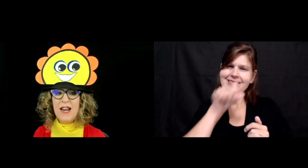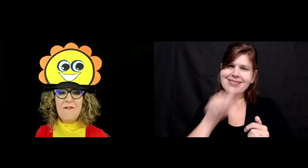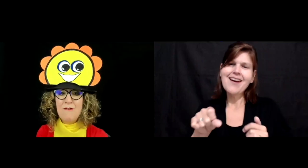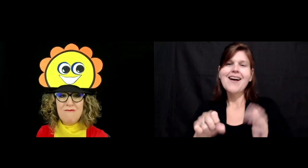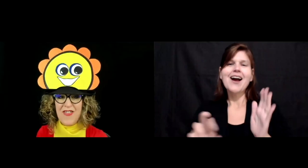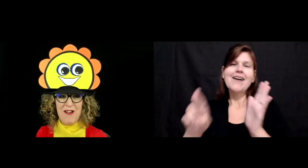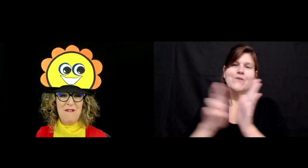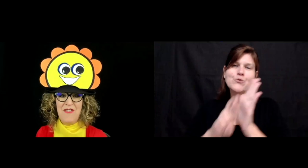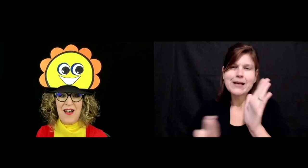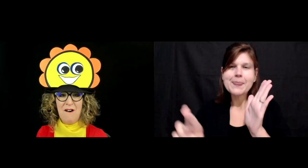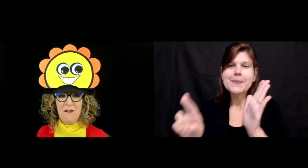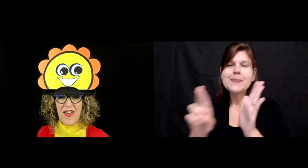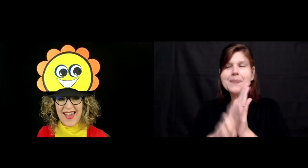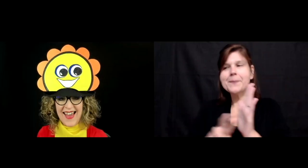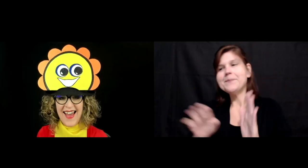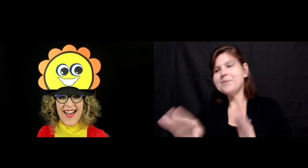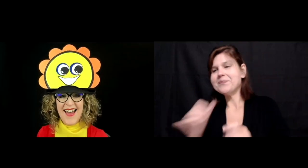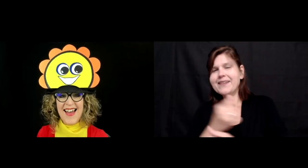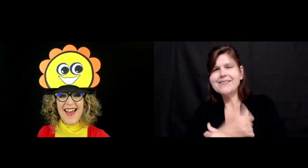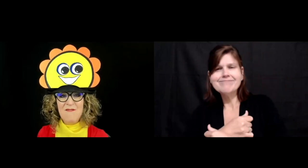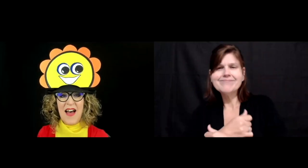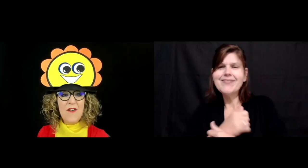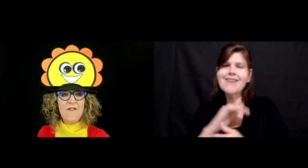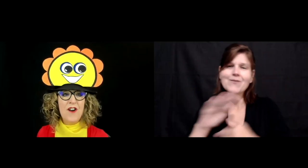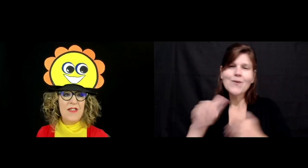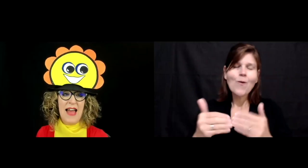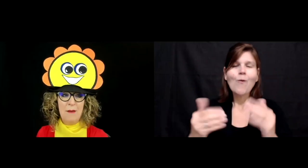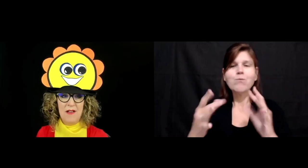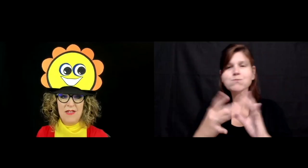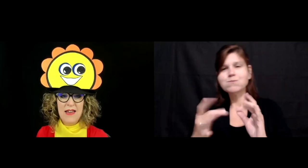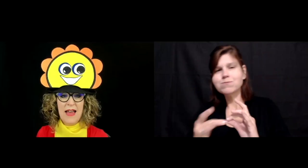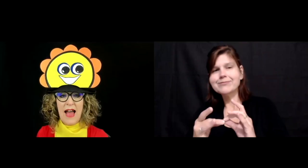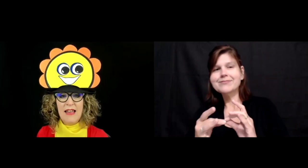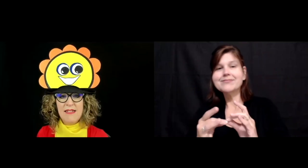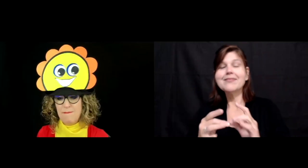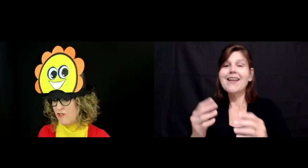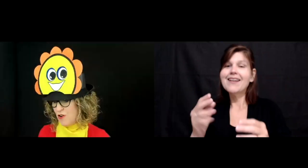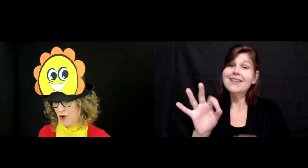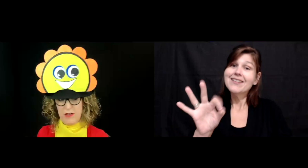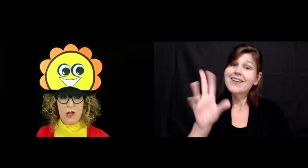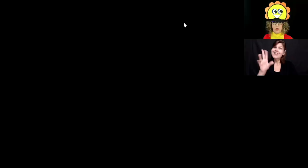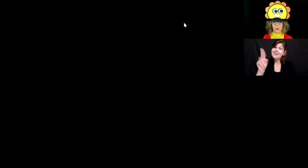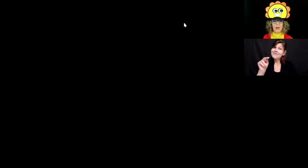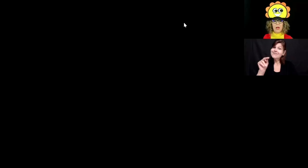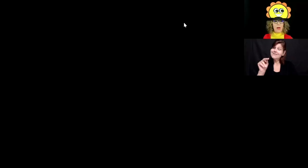They love the rhythm of the whole thing and the fun element. And it's a joy to do.